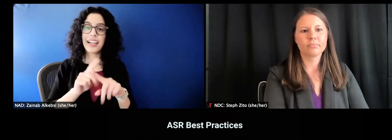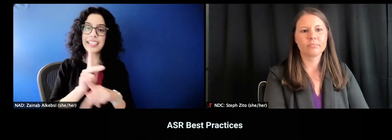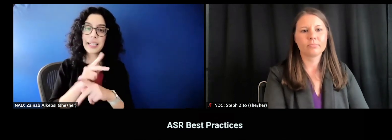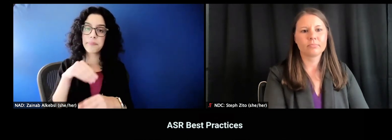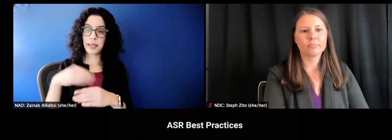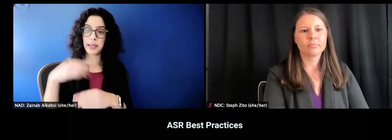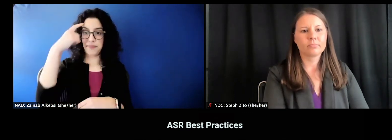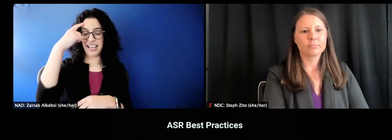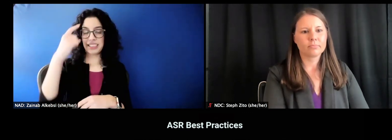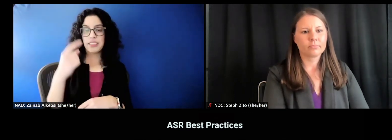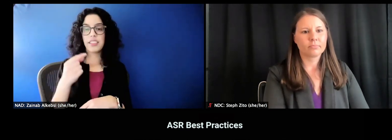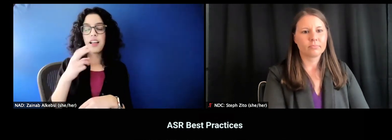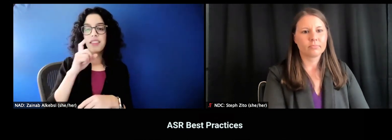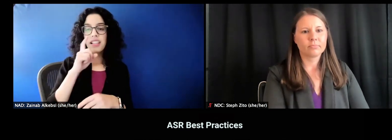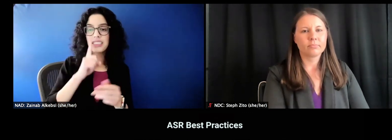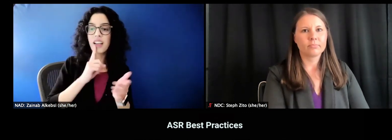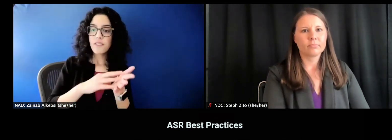And keep in mind, the deaf student